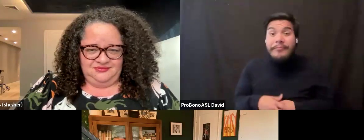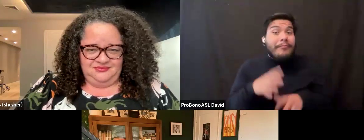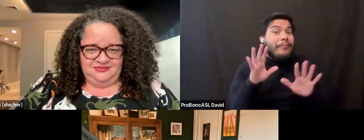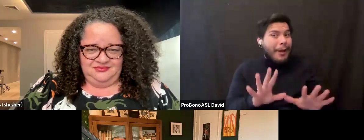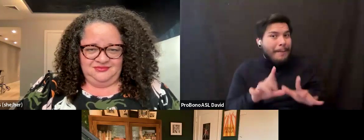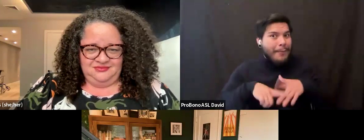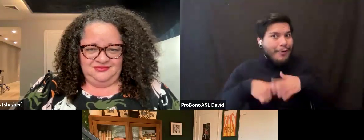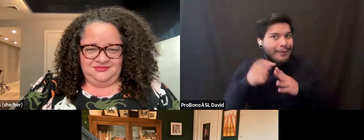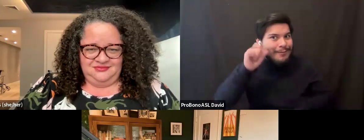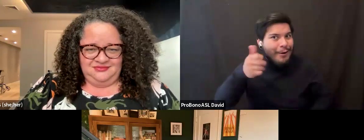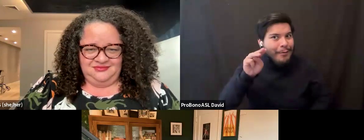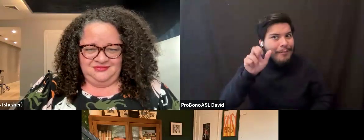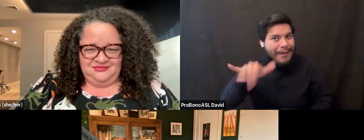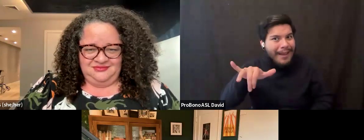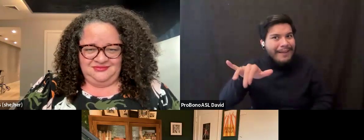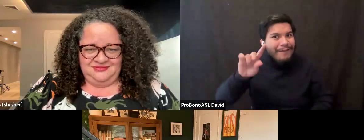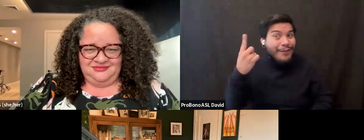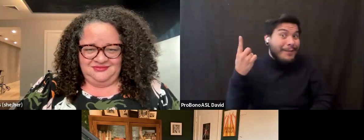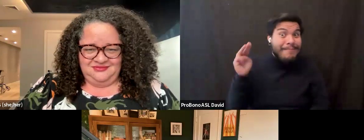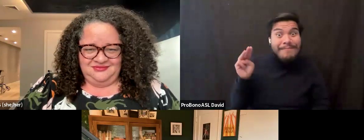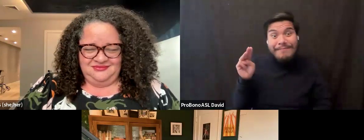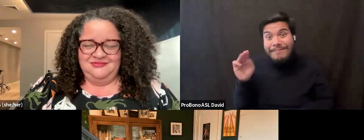May 1st Mayday Workers of the World Unite Mayday